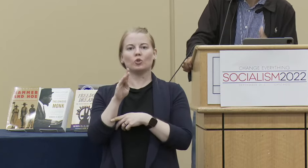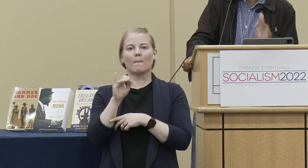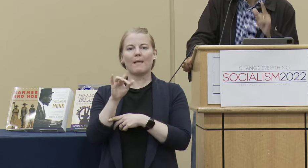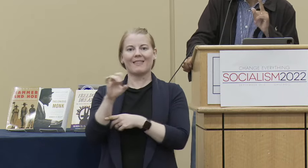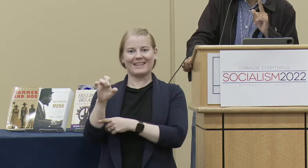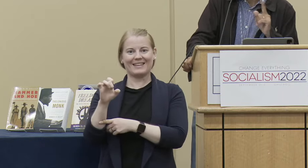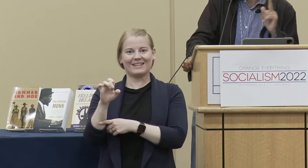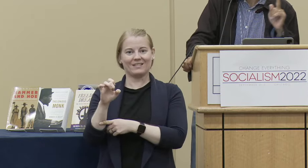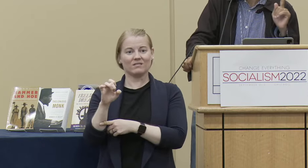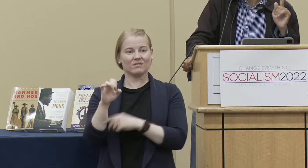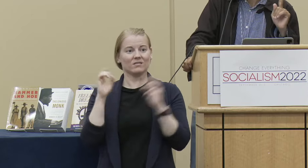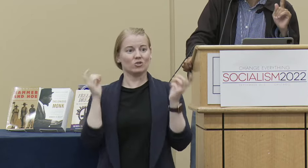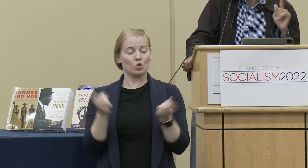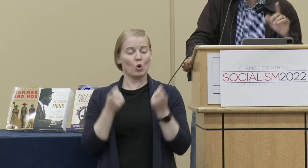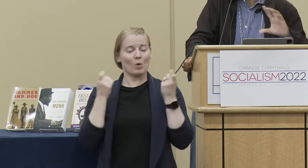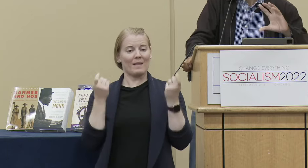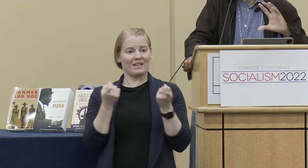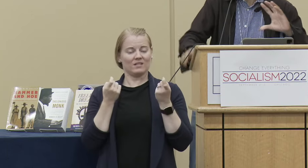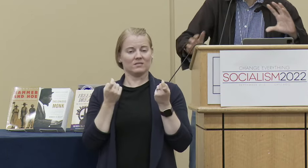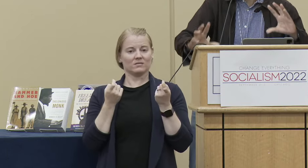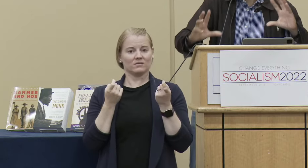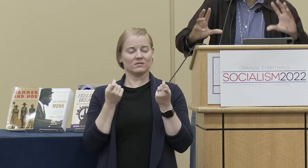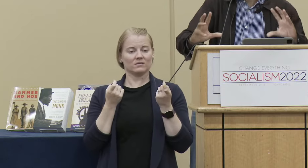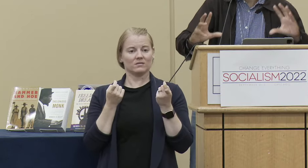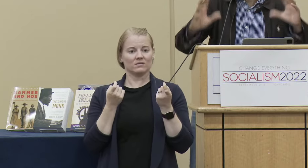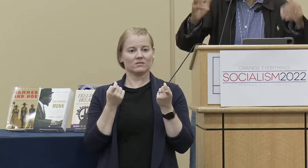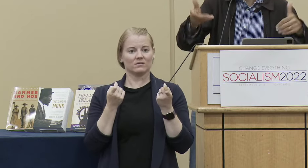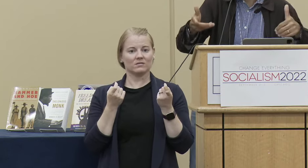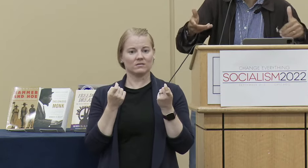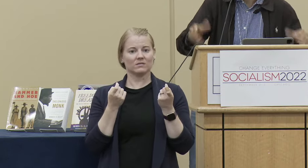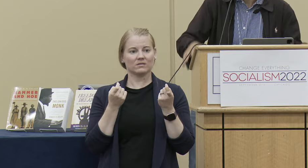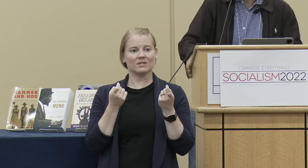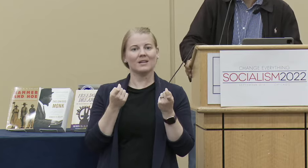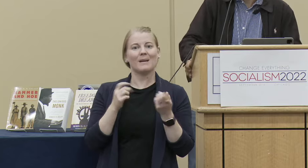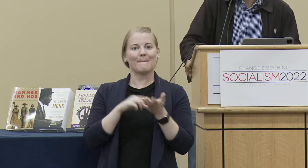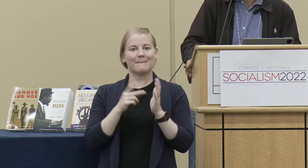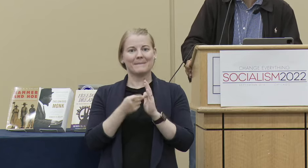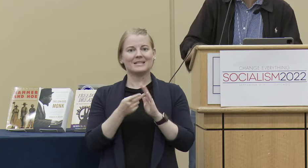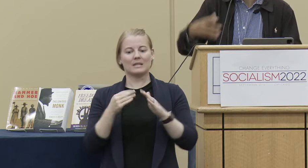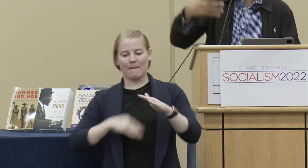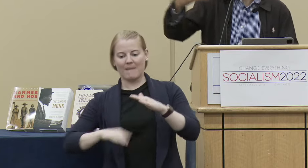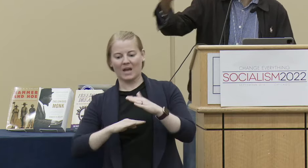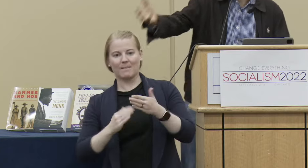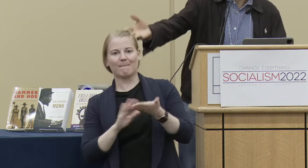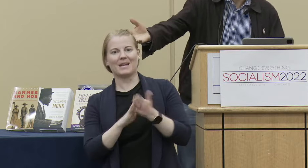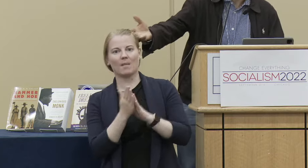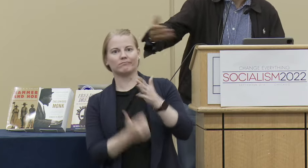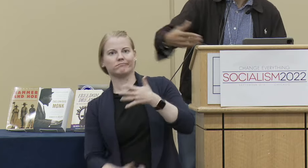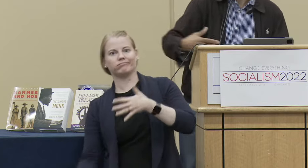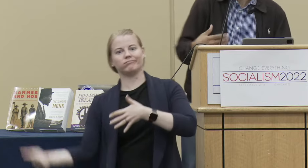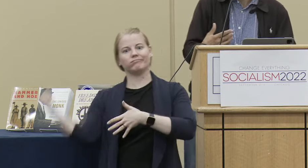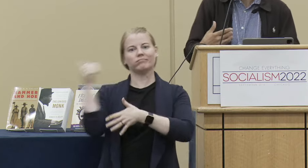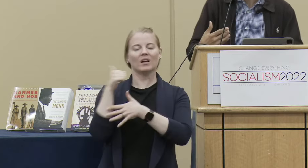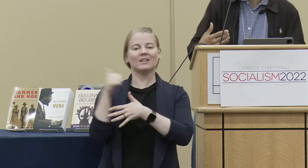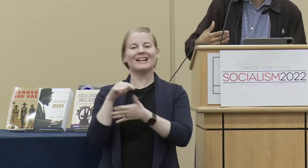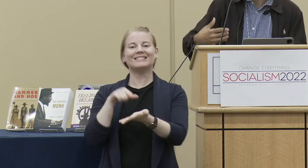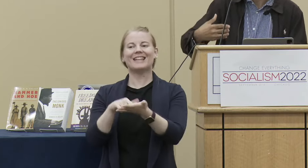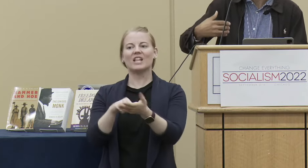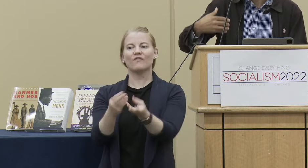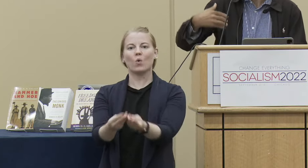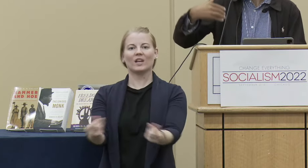that means a lot. Bubbly Biblically, it means the time